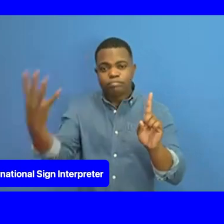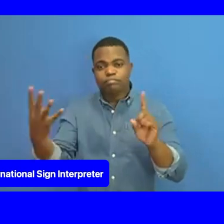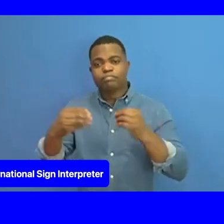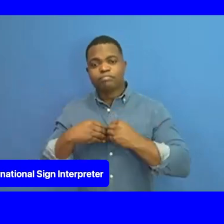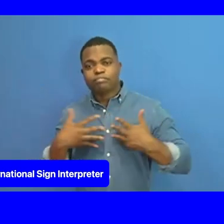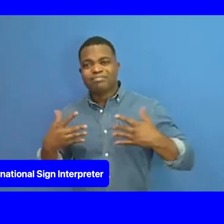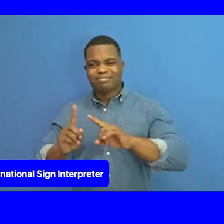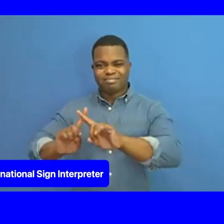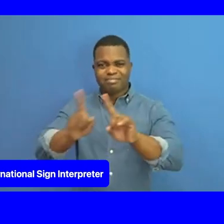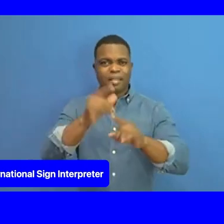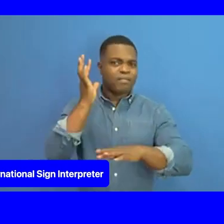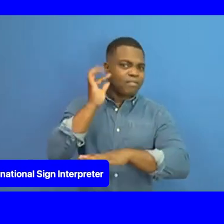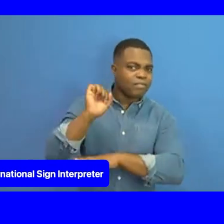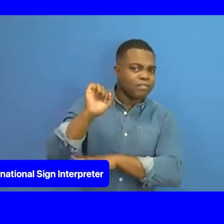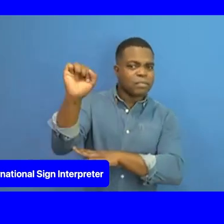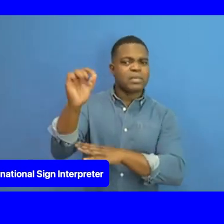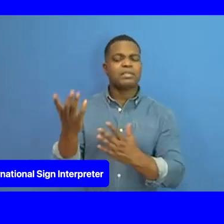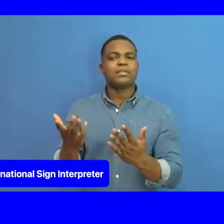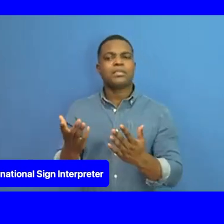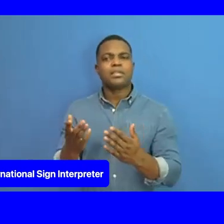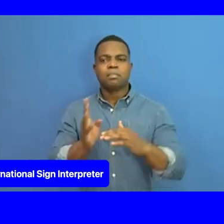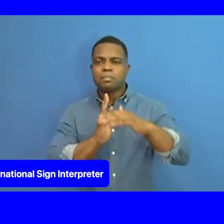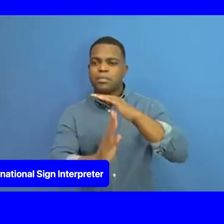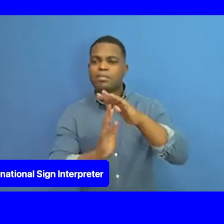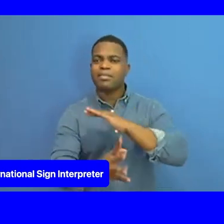Let's hear the voices of a few of them...